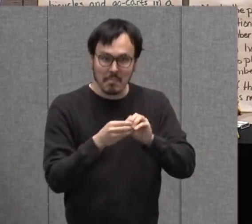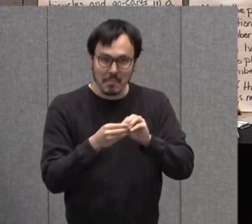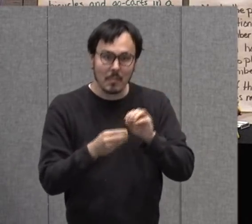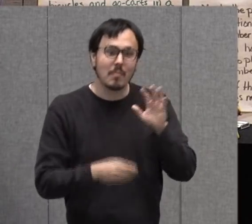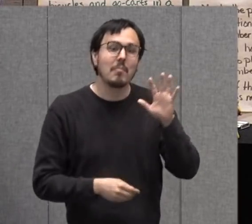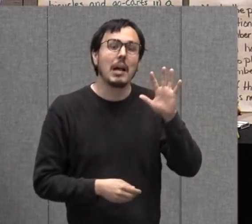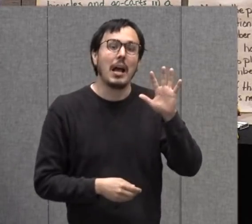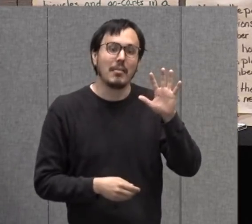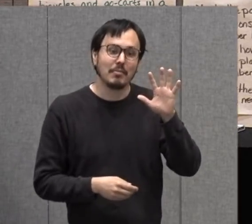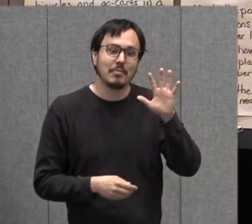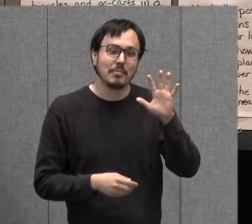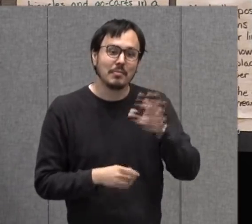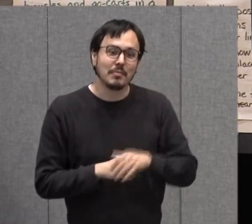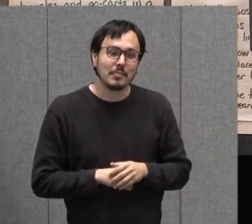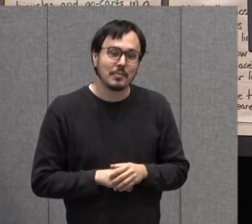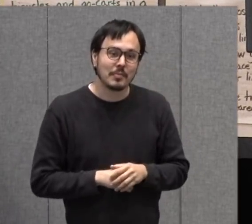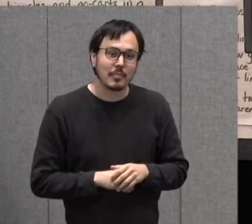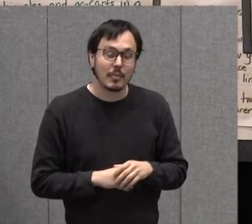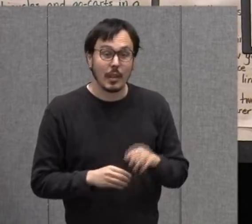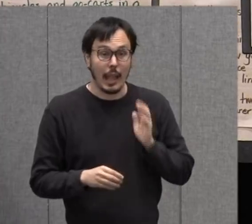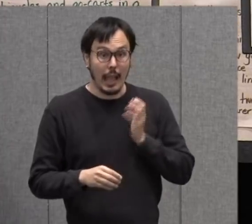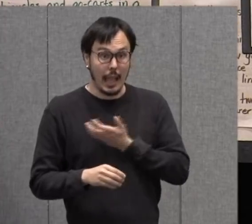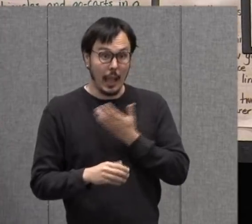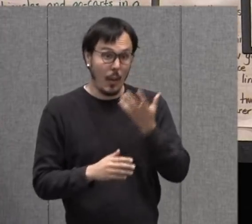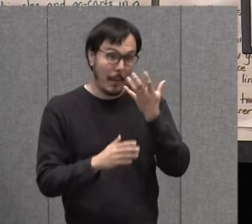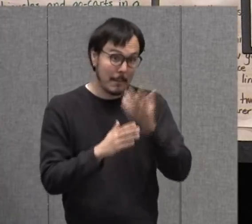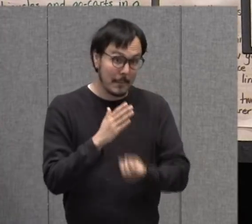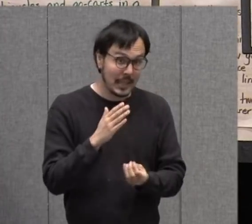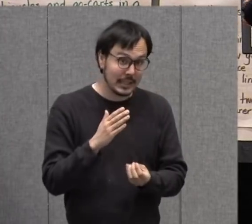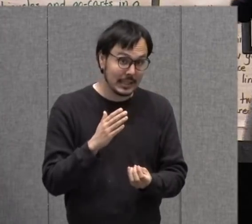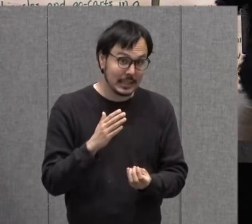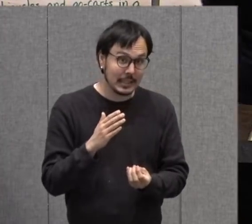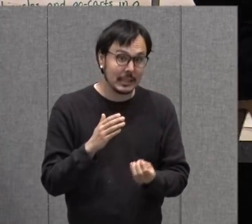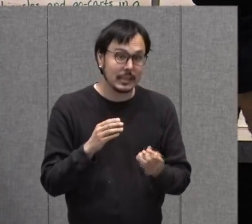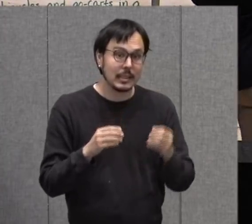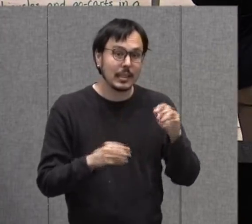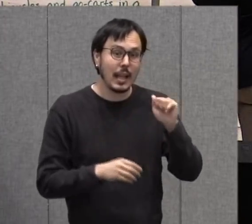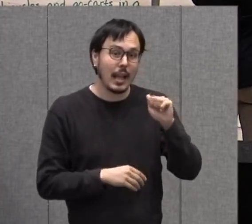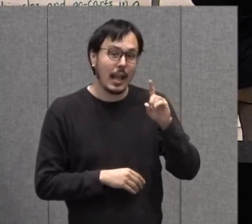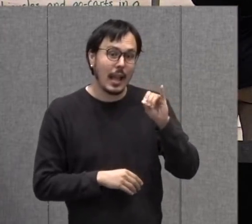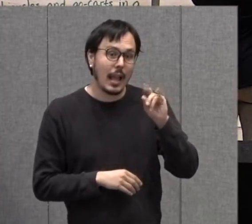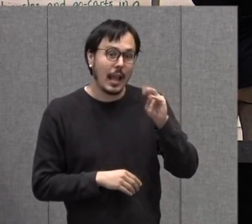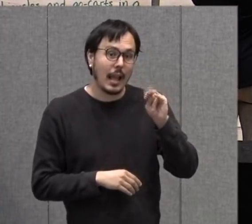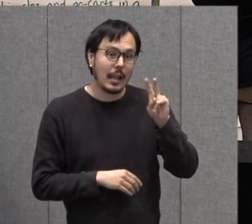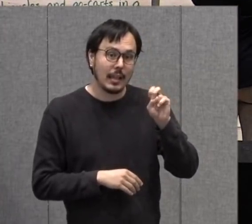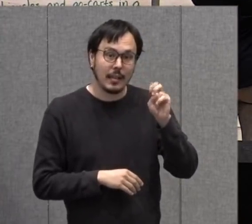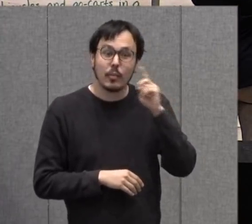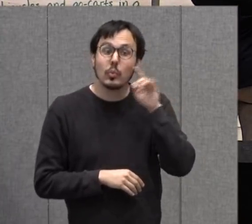So, our missing addend problem will look like this.